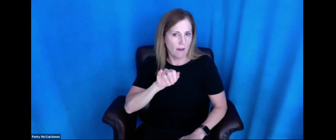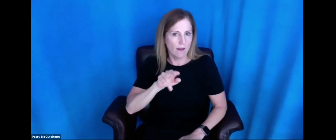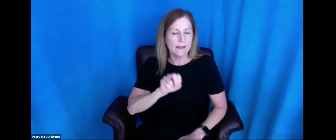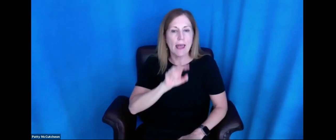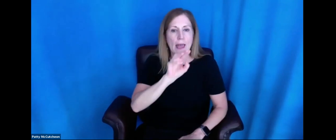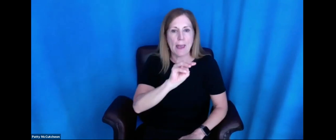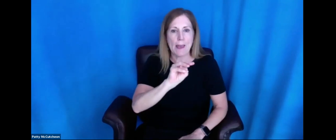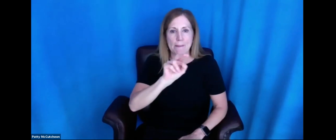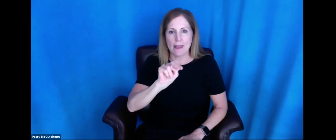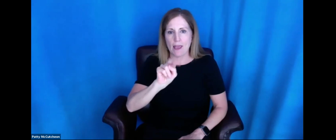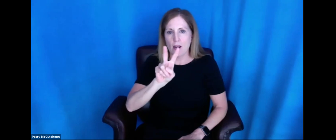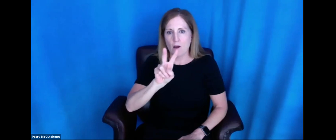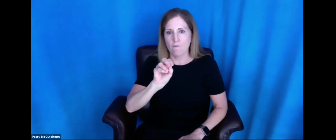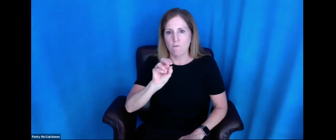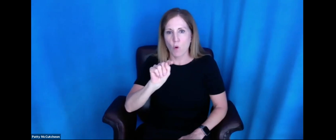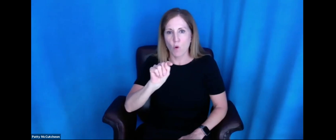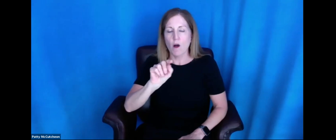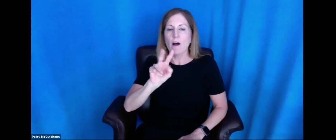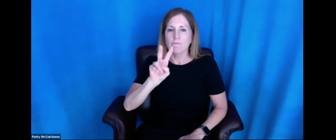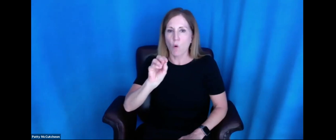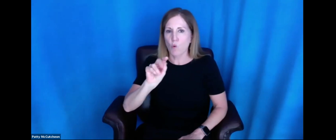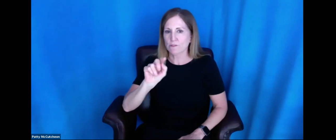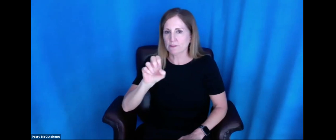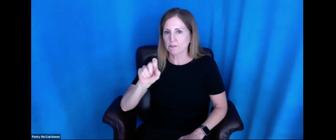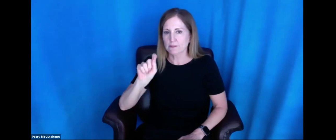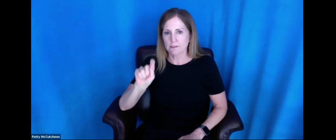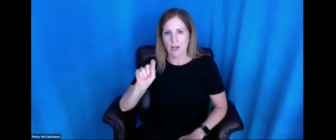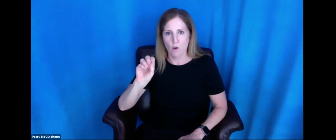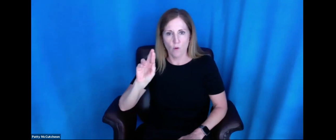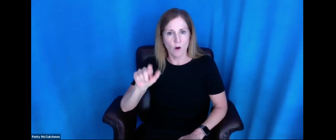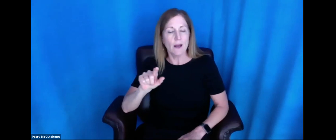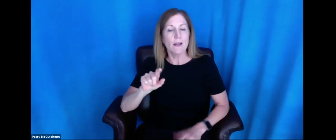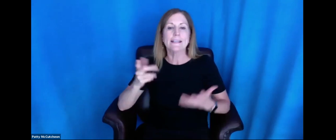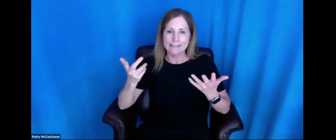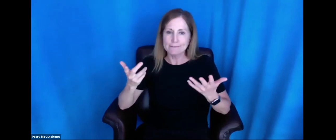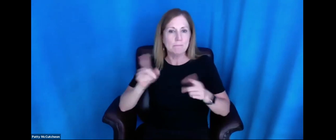mnvotes.org. But you cannot vote online. As to Braille, you know, that's a great question.